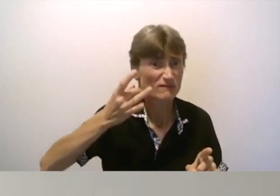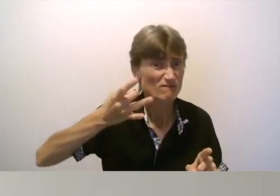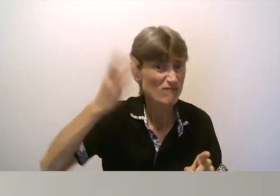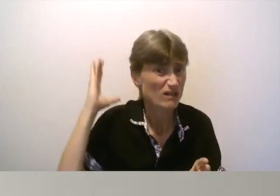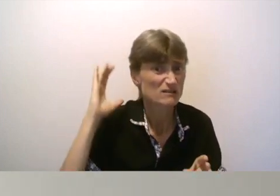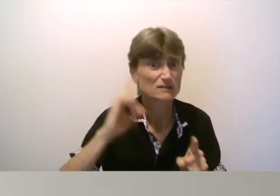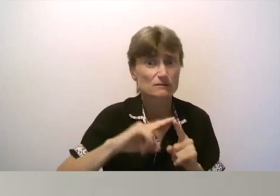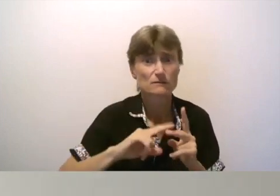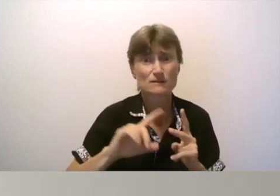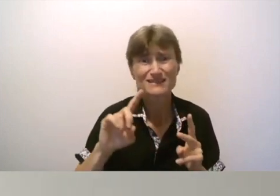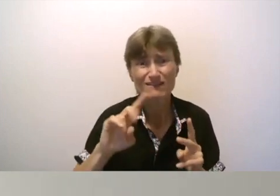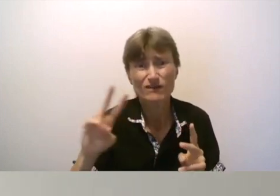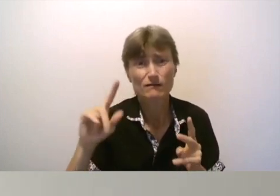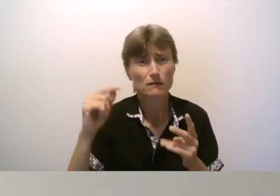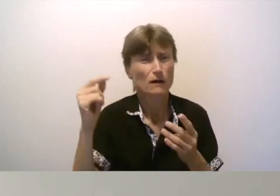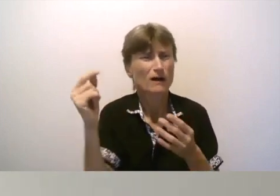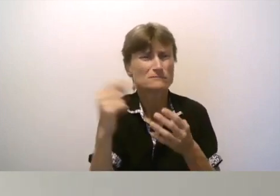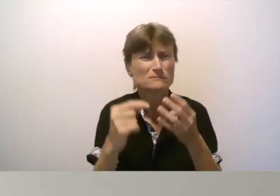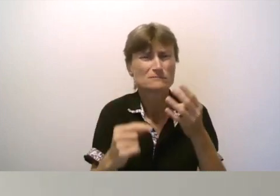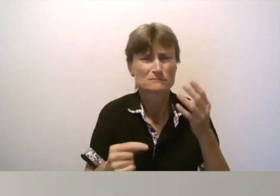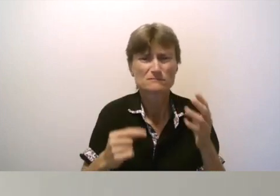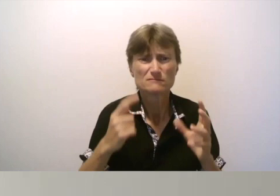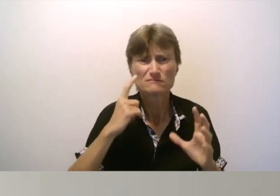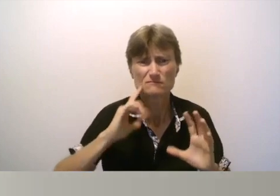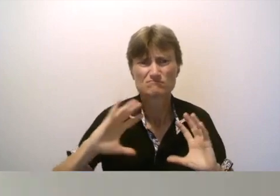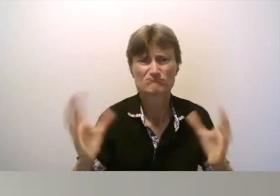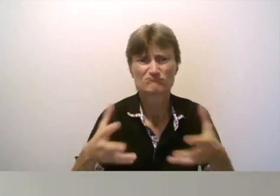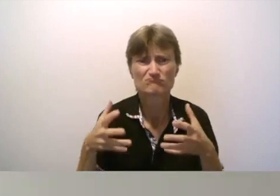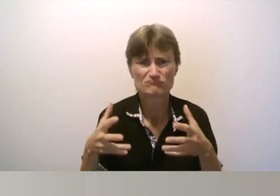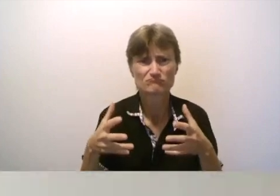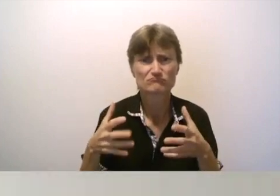wellness checks for each other um that's the kind of thing that happens